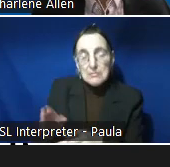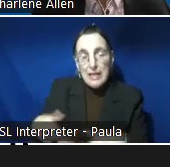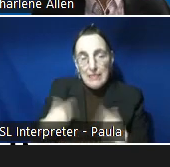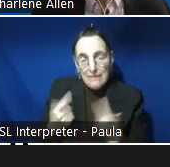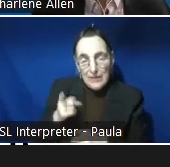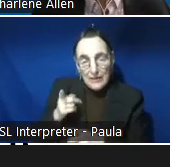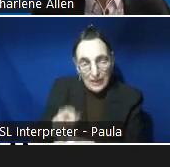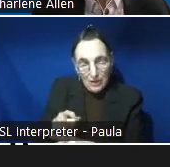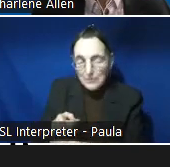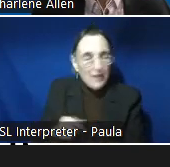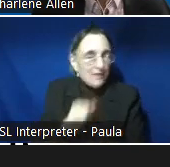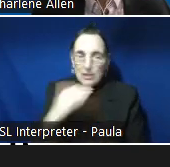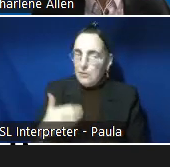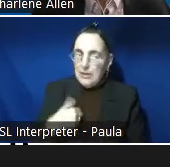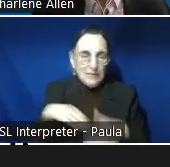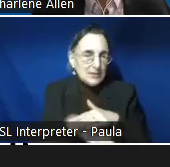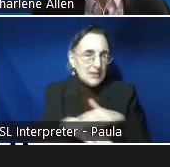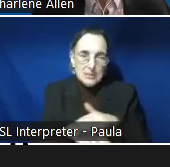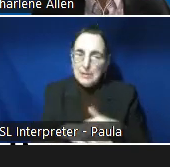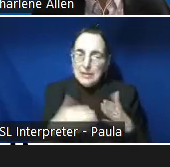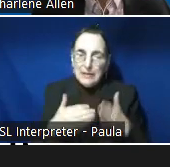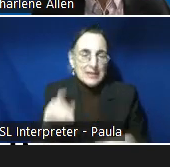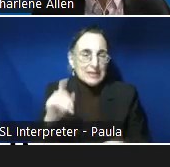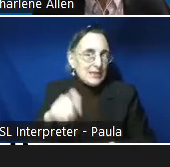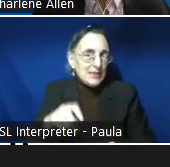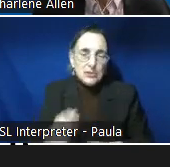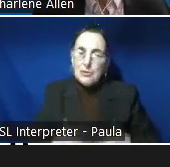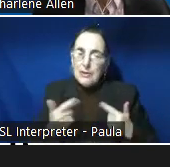that they need to live safely and safely in the community.